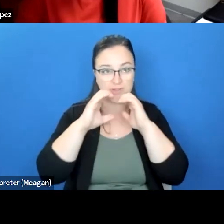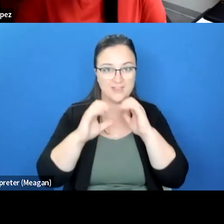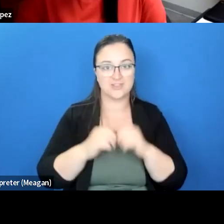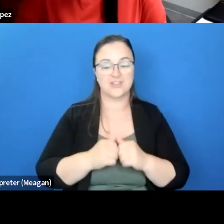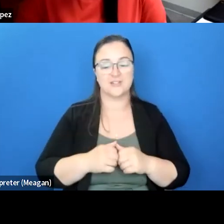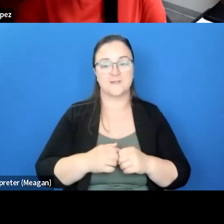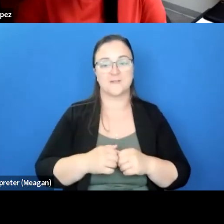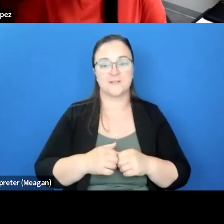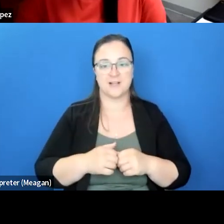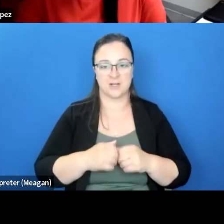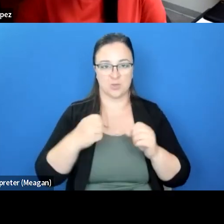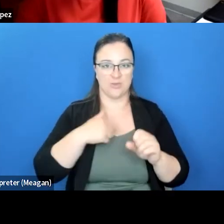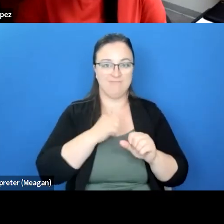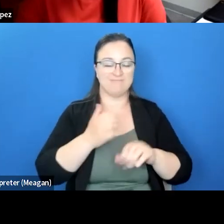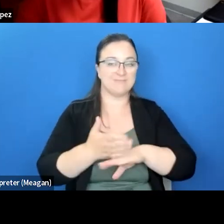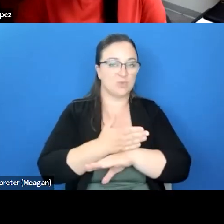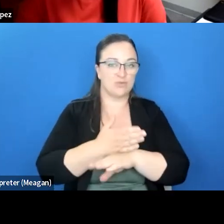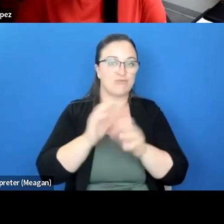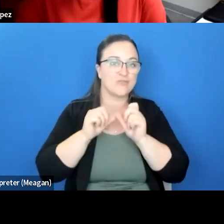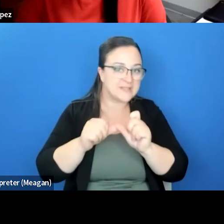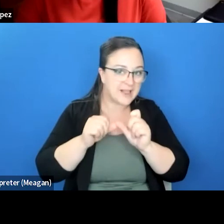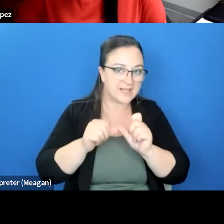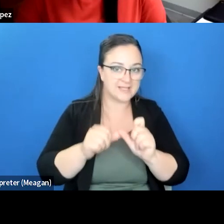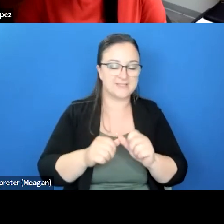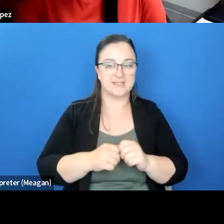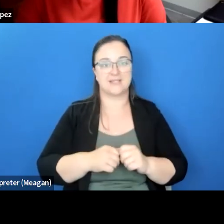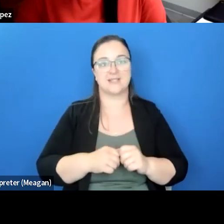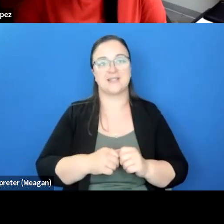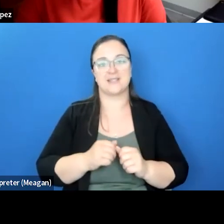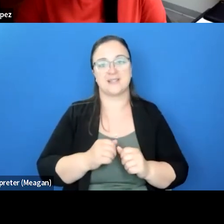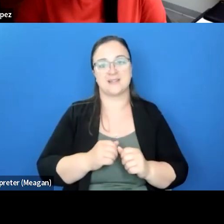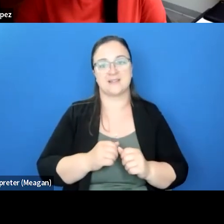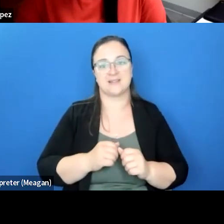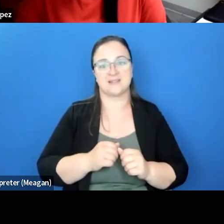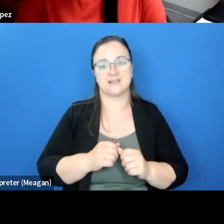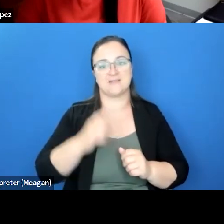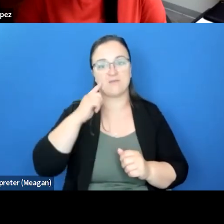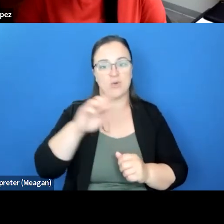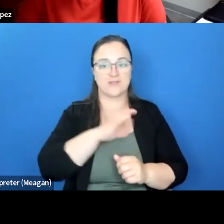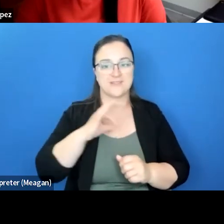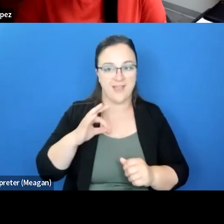in order to enhance resiliency and among staff, across an organization?